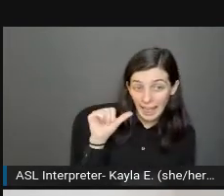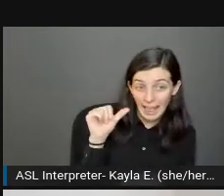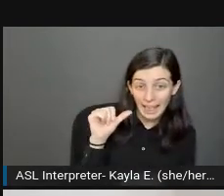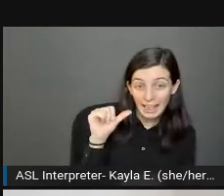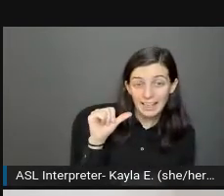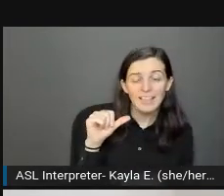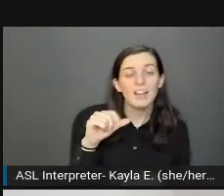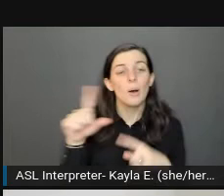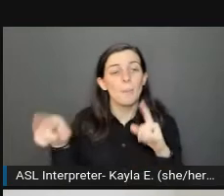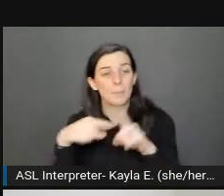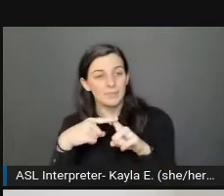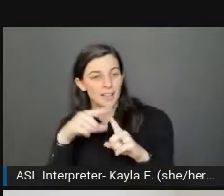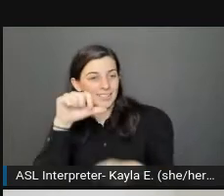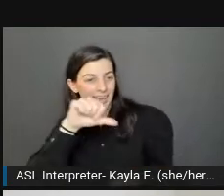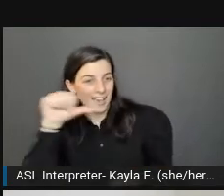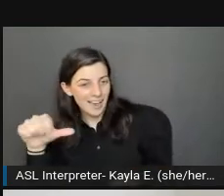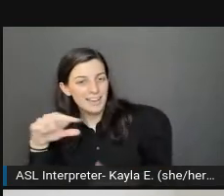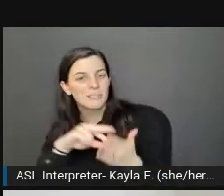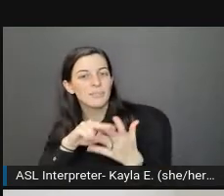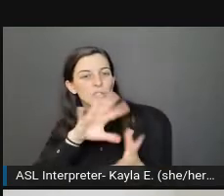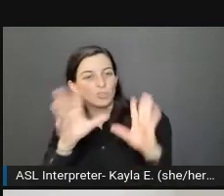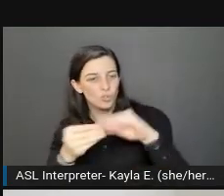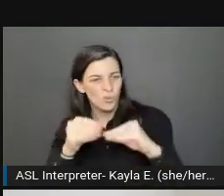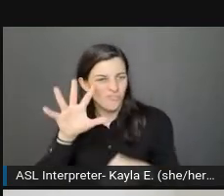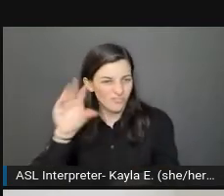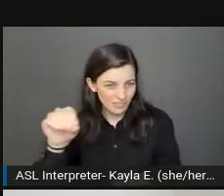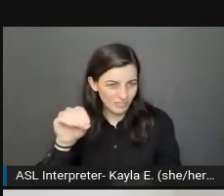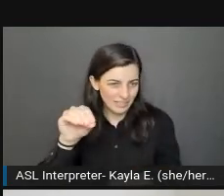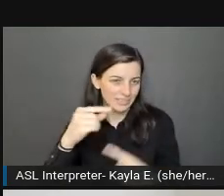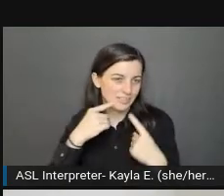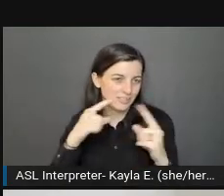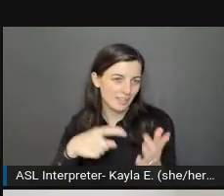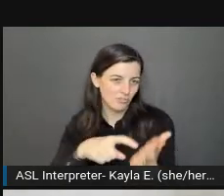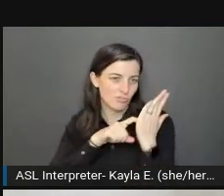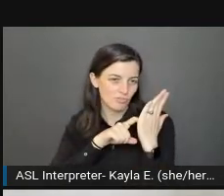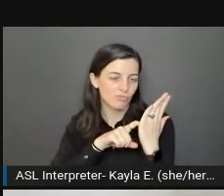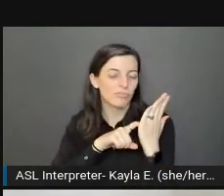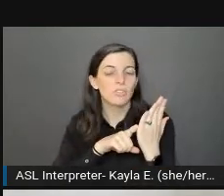I'm always asked the question, how much do you cover?